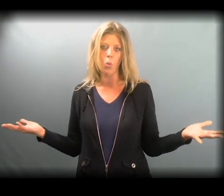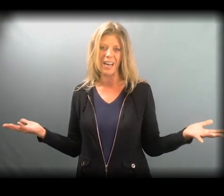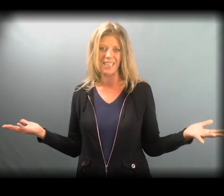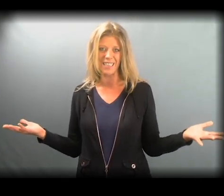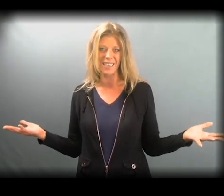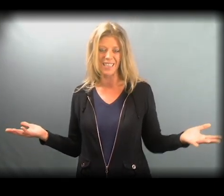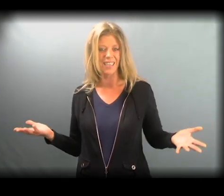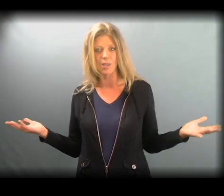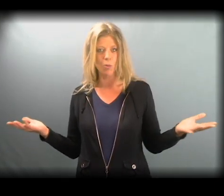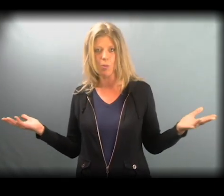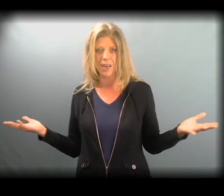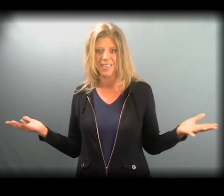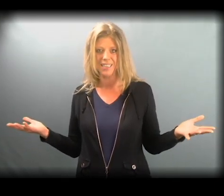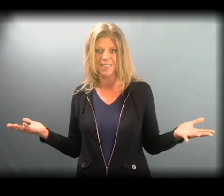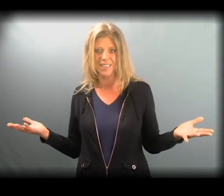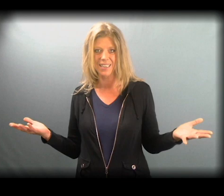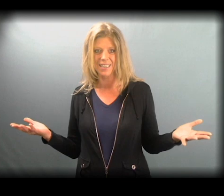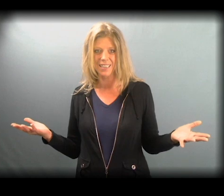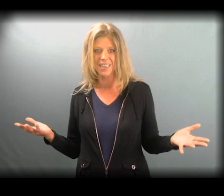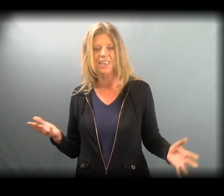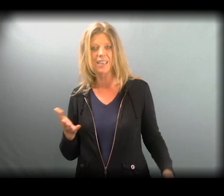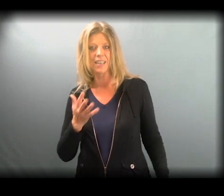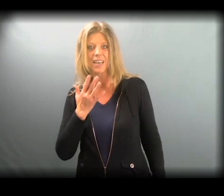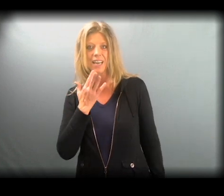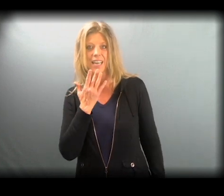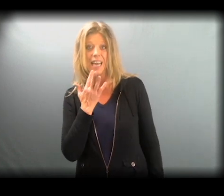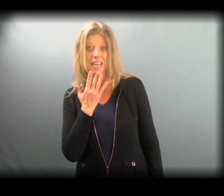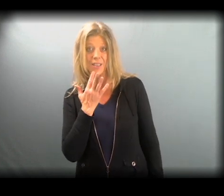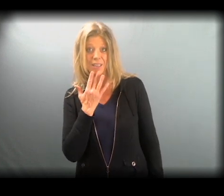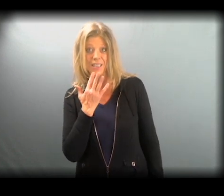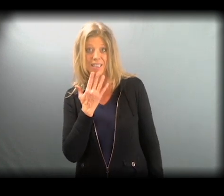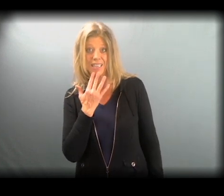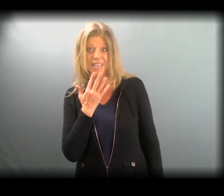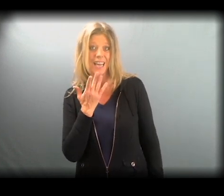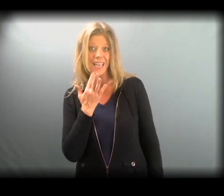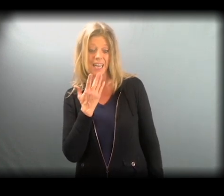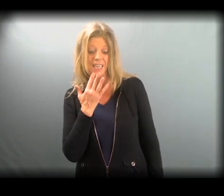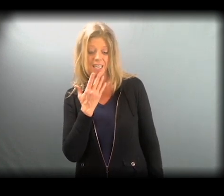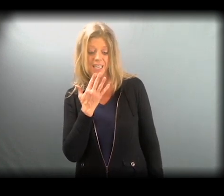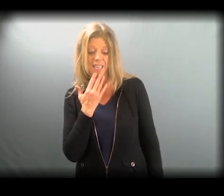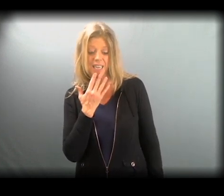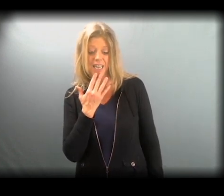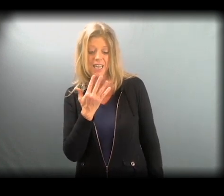WHAT COLOR